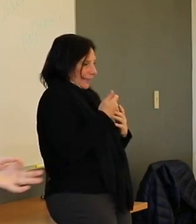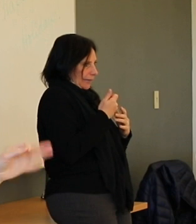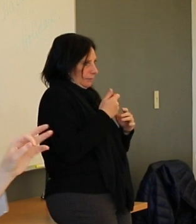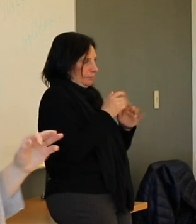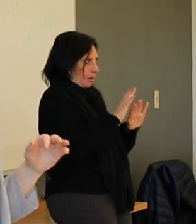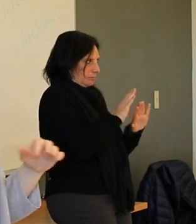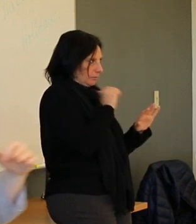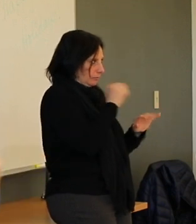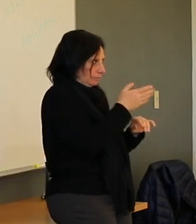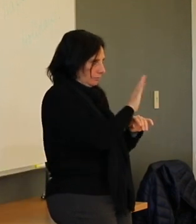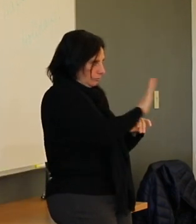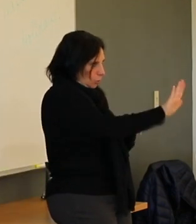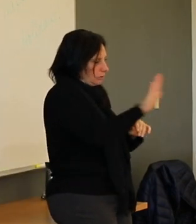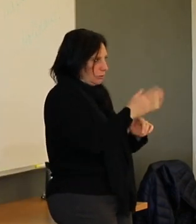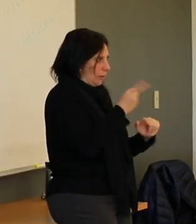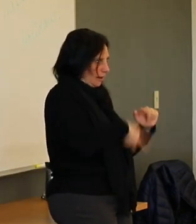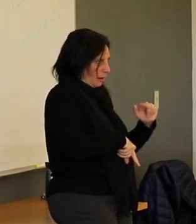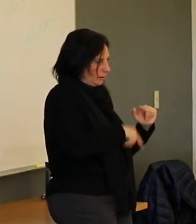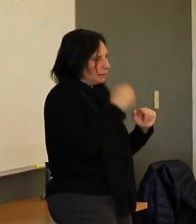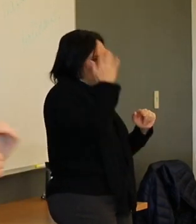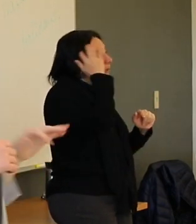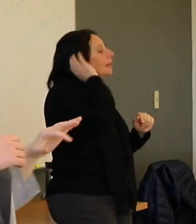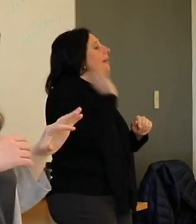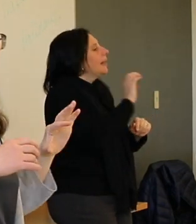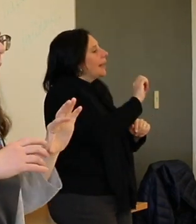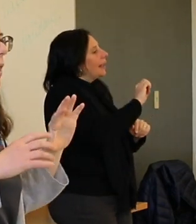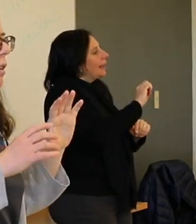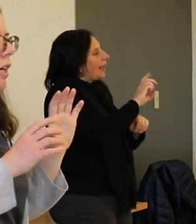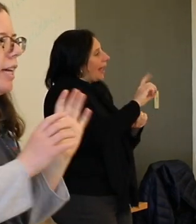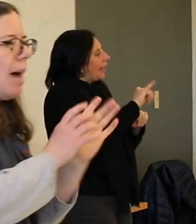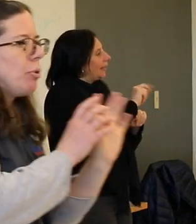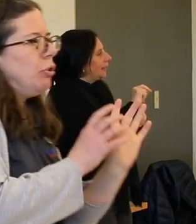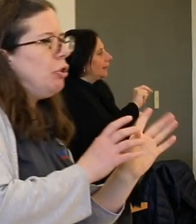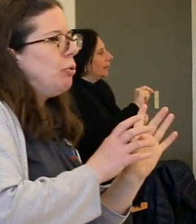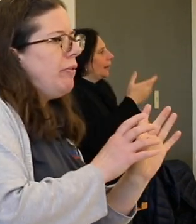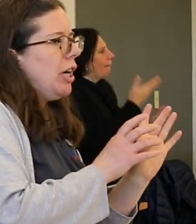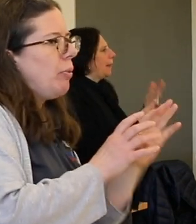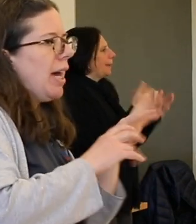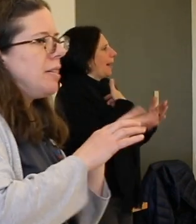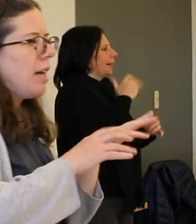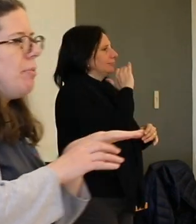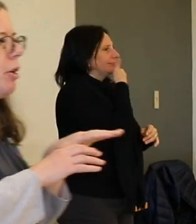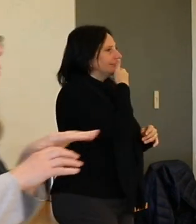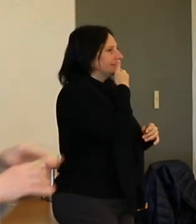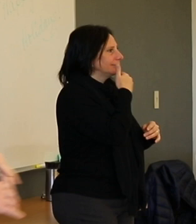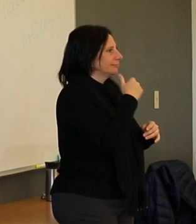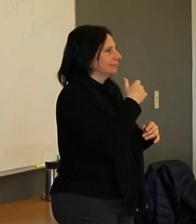That's if, like, we just entered this and we had like, a capital you. And there we had a typo.